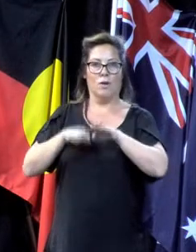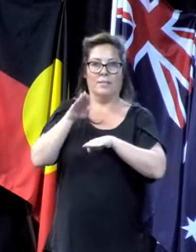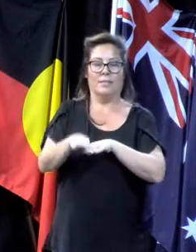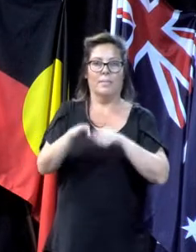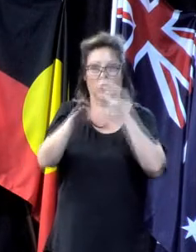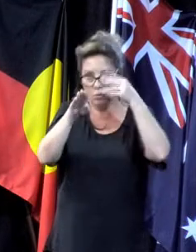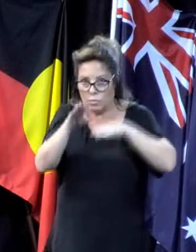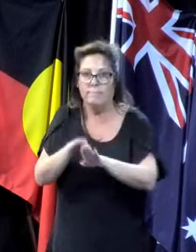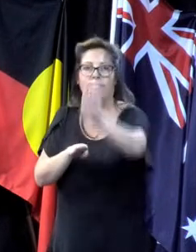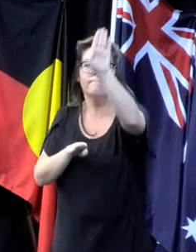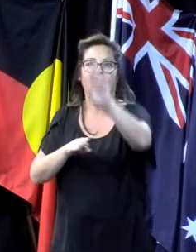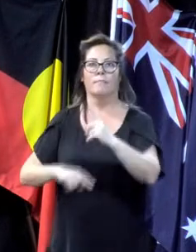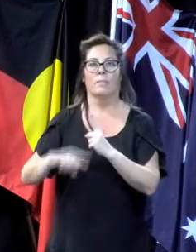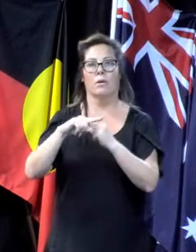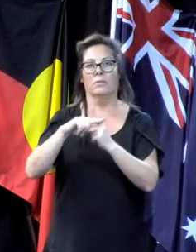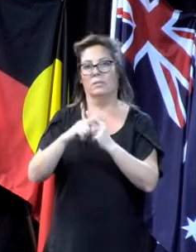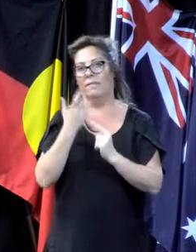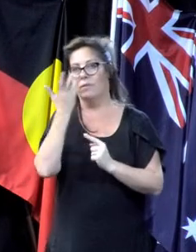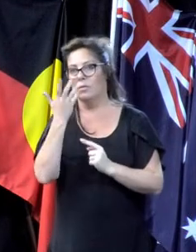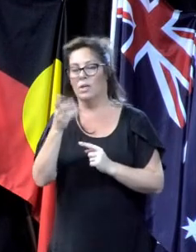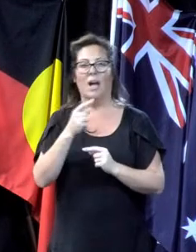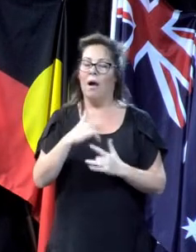if students were in a segregated model they would not be able to